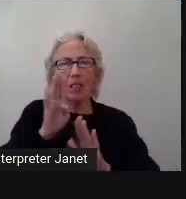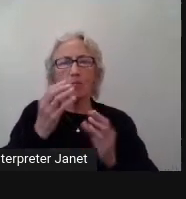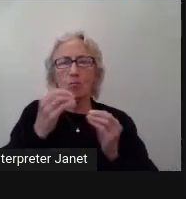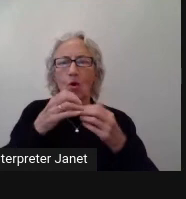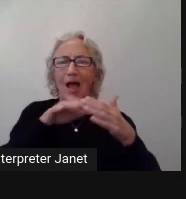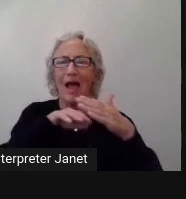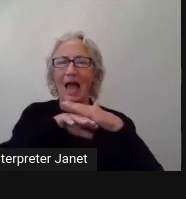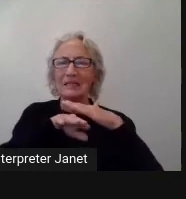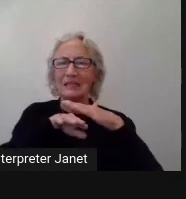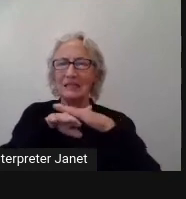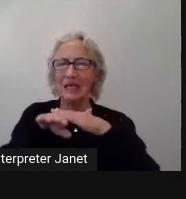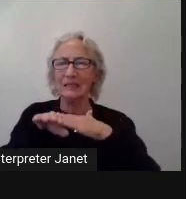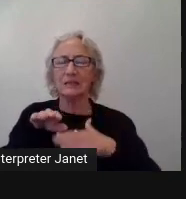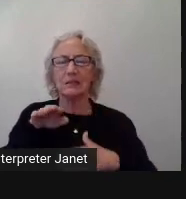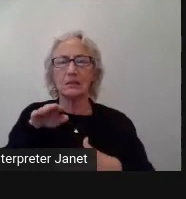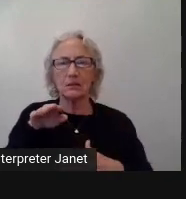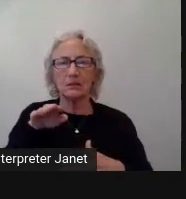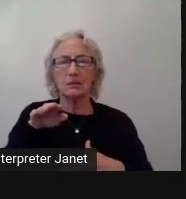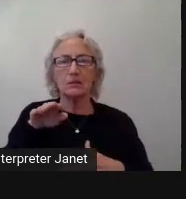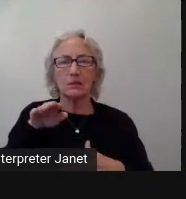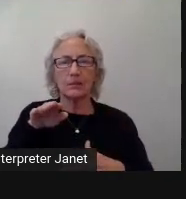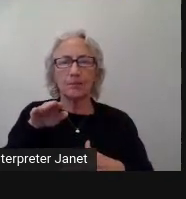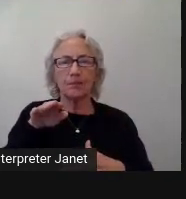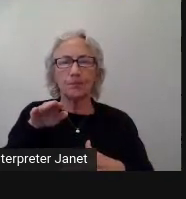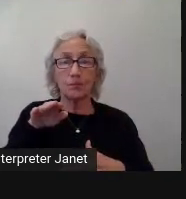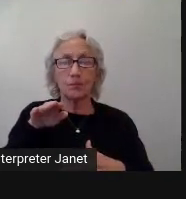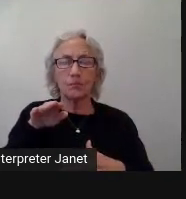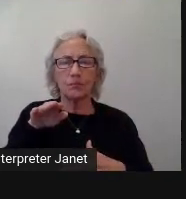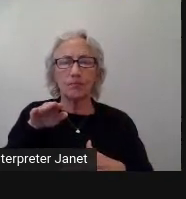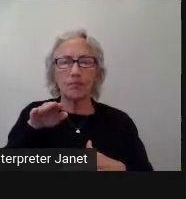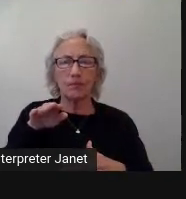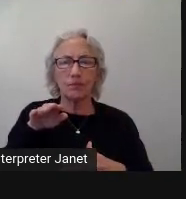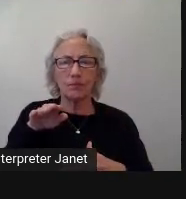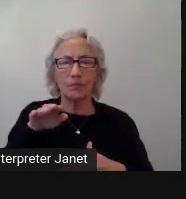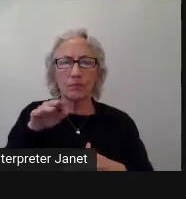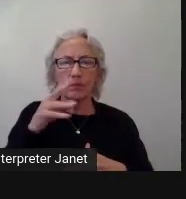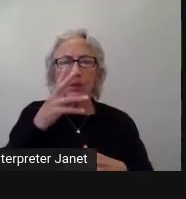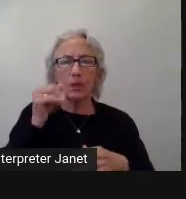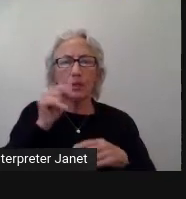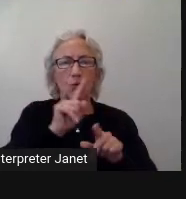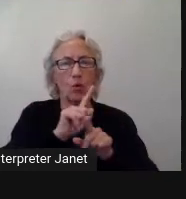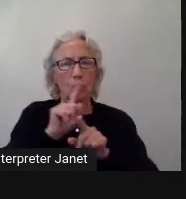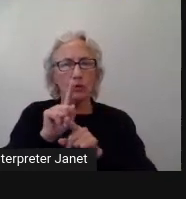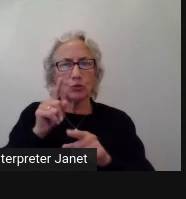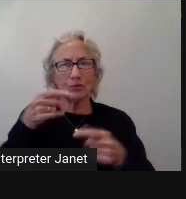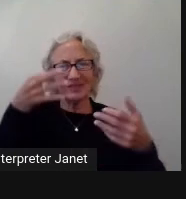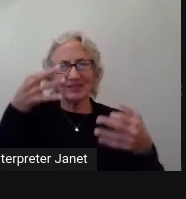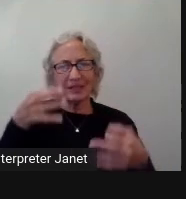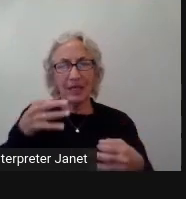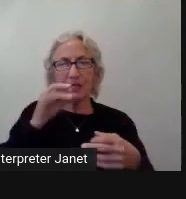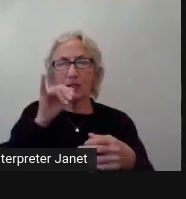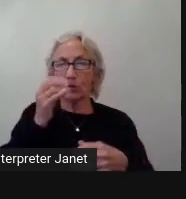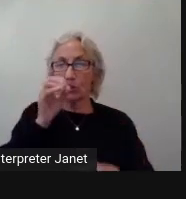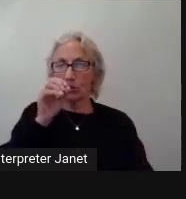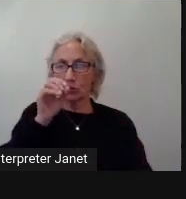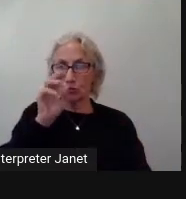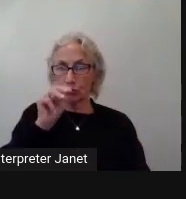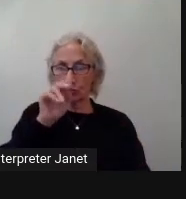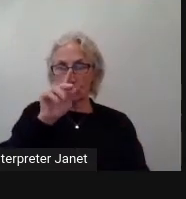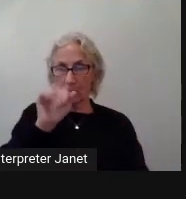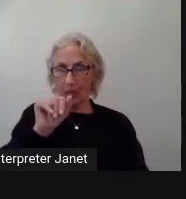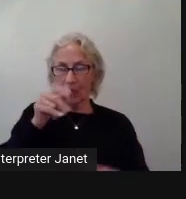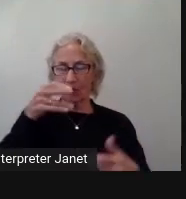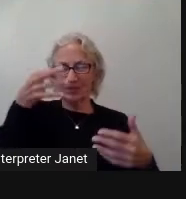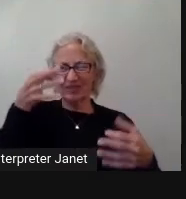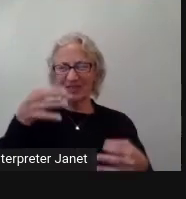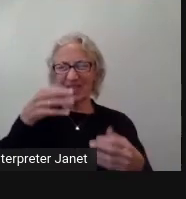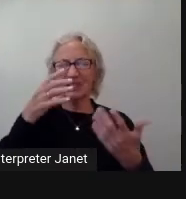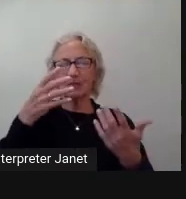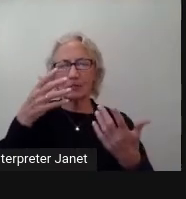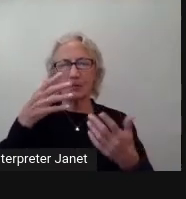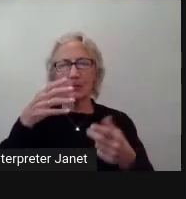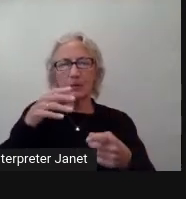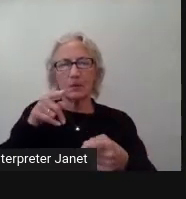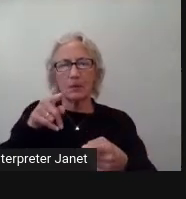We have made it so that Joomla can be used by everyone